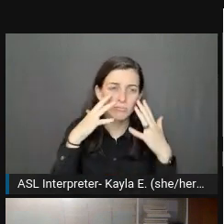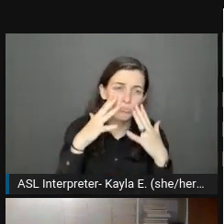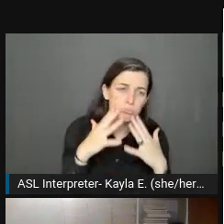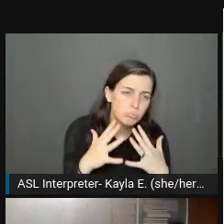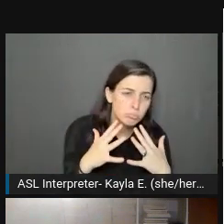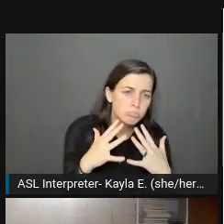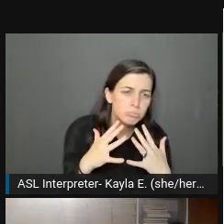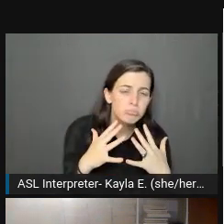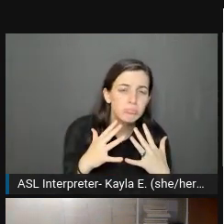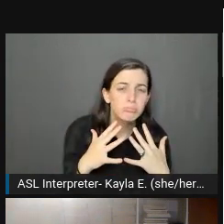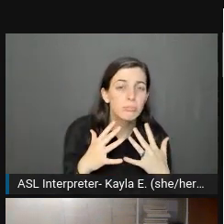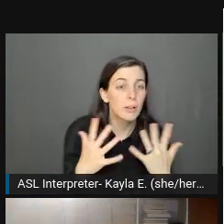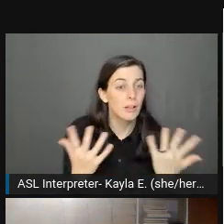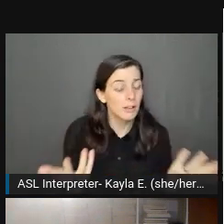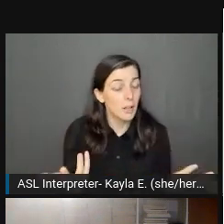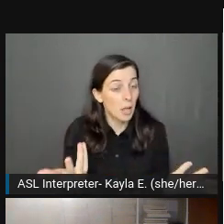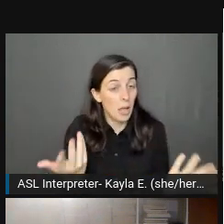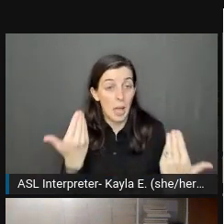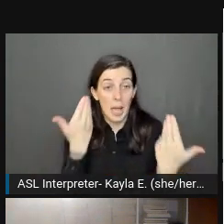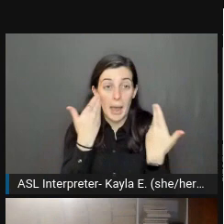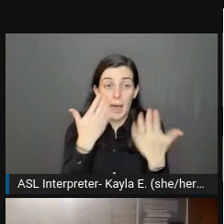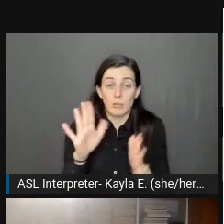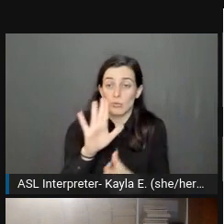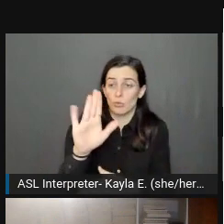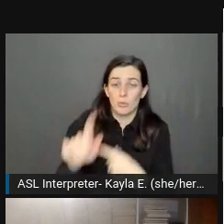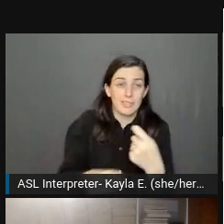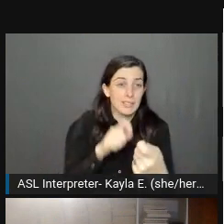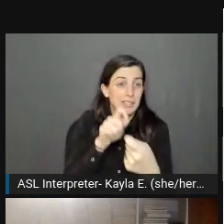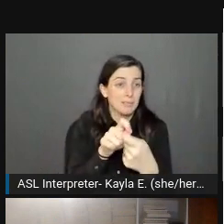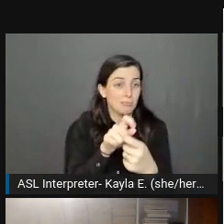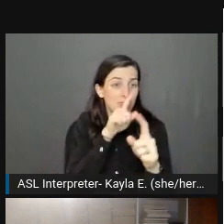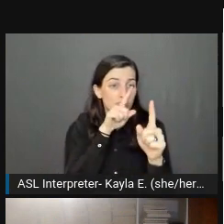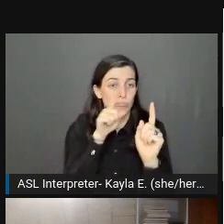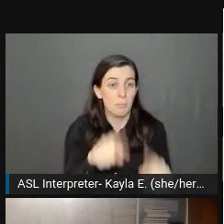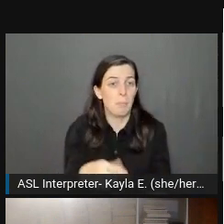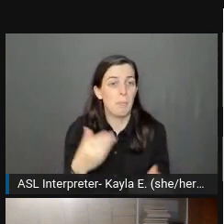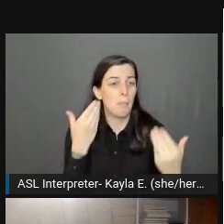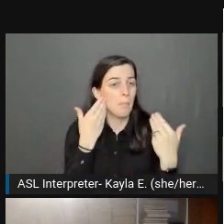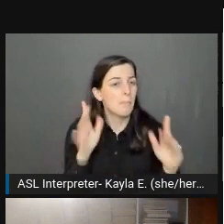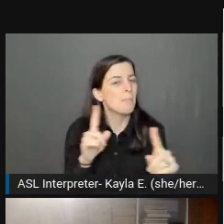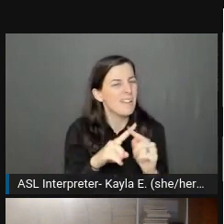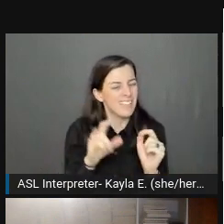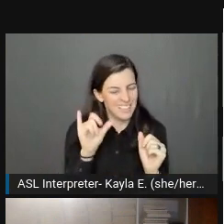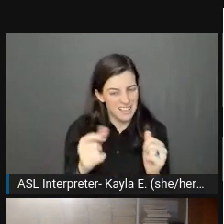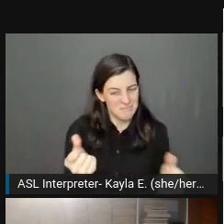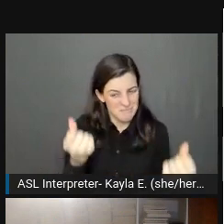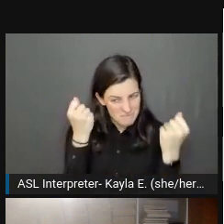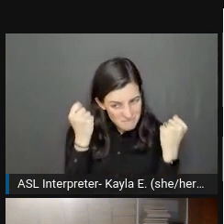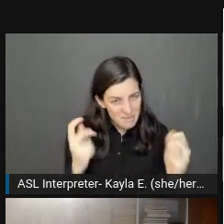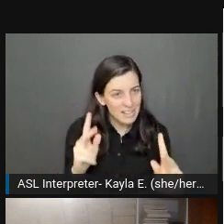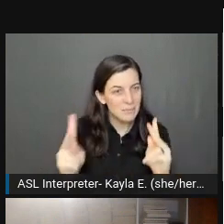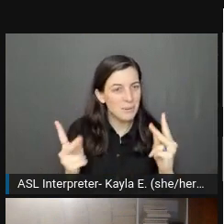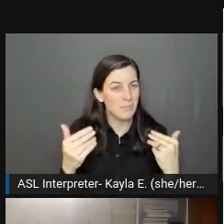Although I can't know your reaction at the moment. This is what many people with disabilities get through.